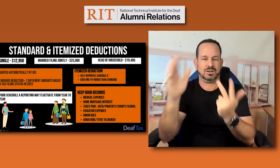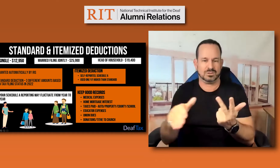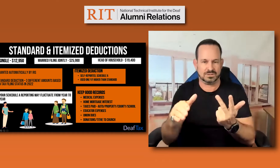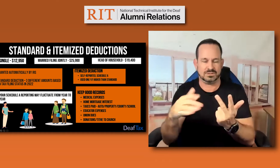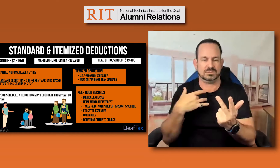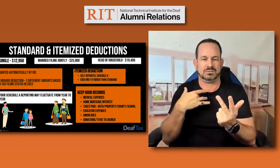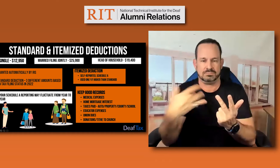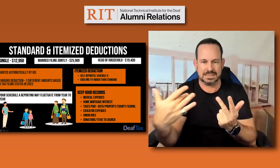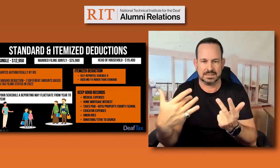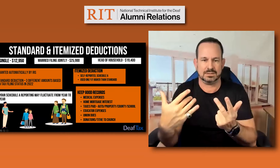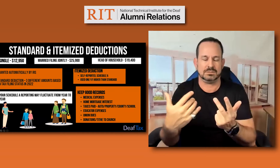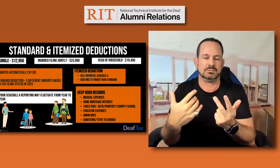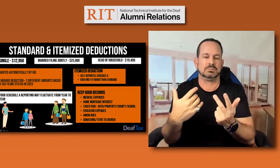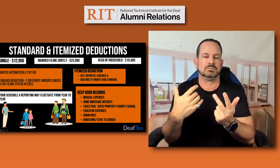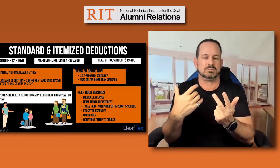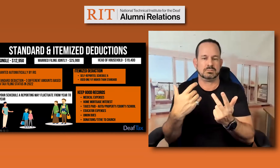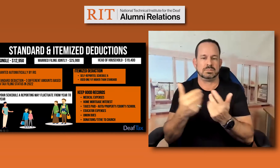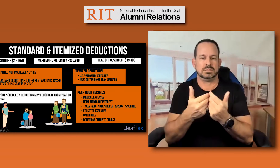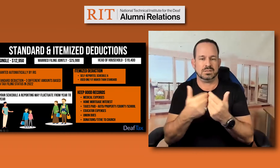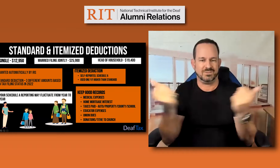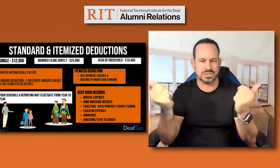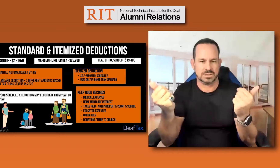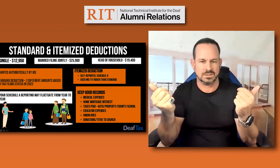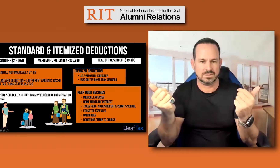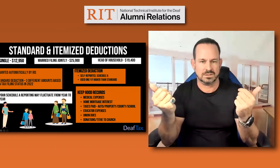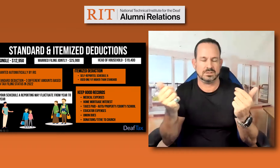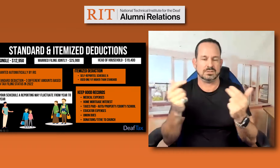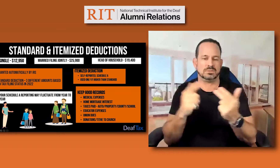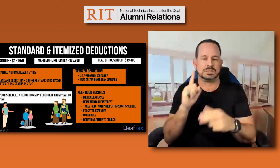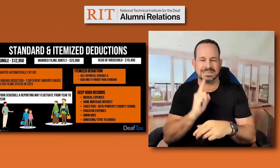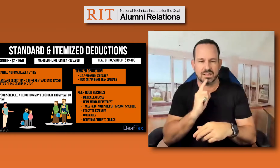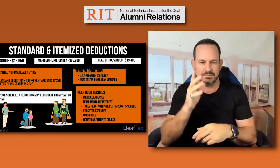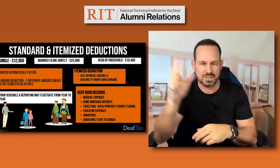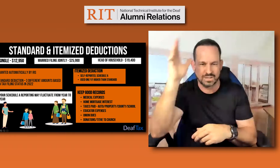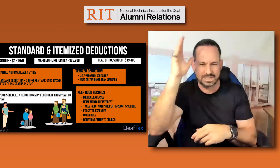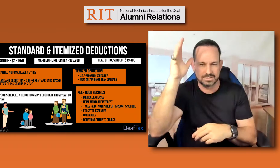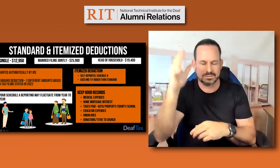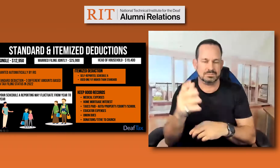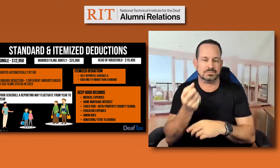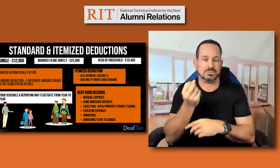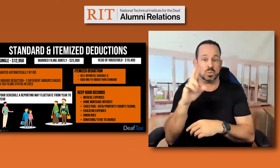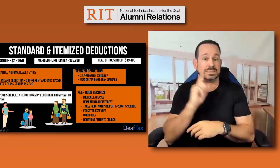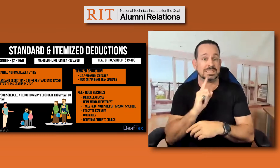and head of household. Maybe you are a single parent,